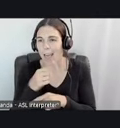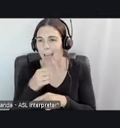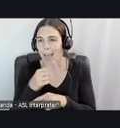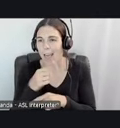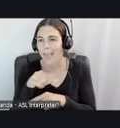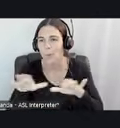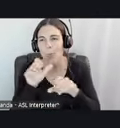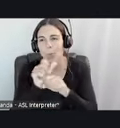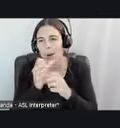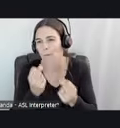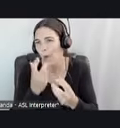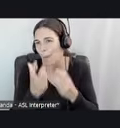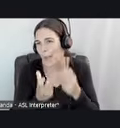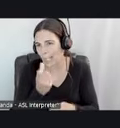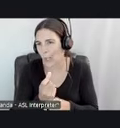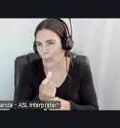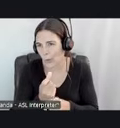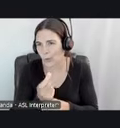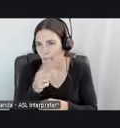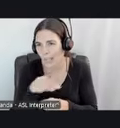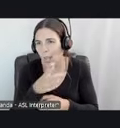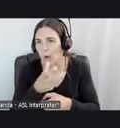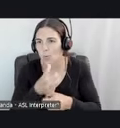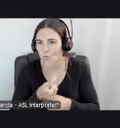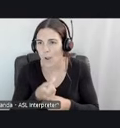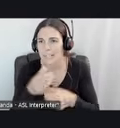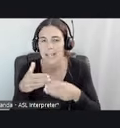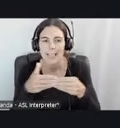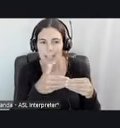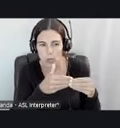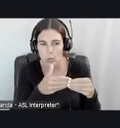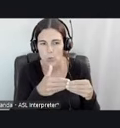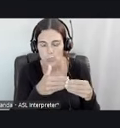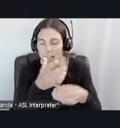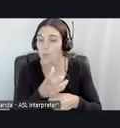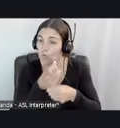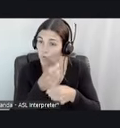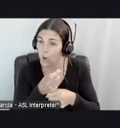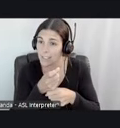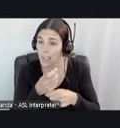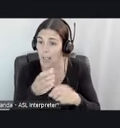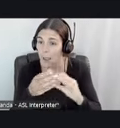decades. uh they are the trusted leaders and and trusted uh messengers in their communities. So